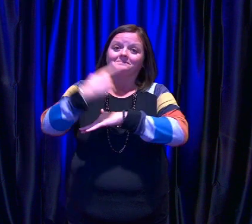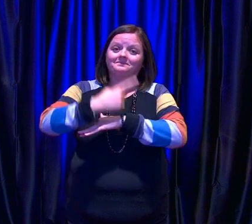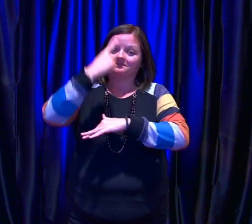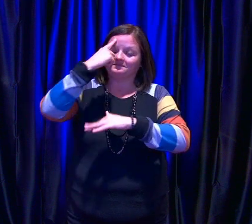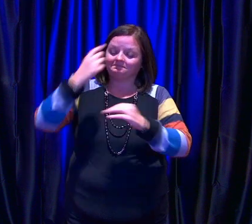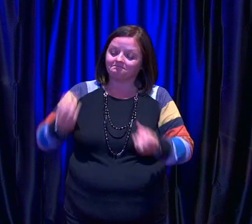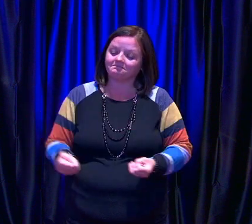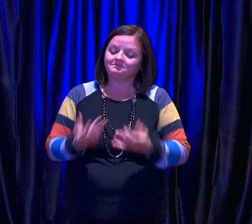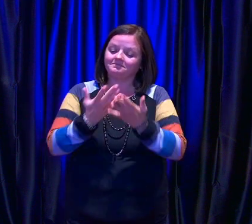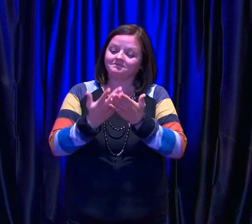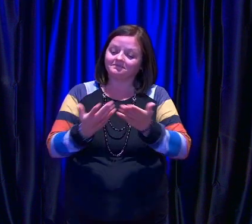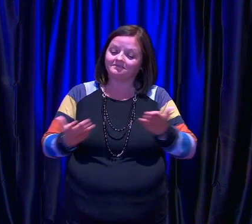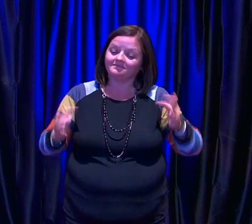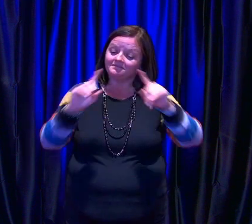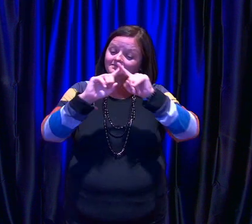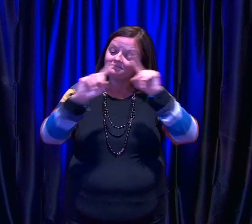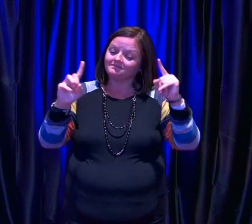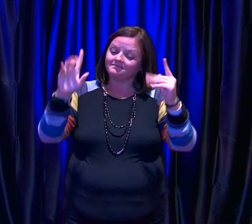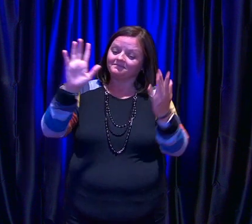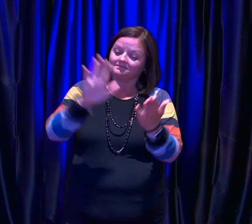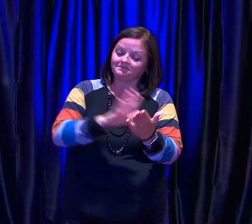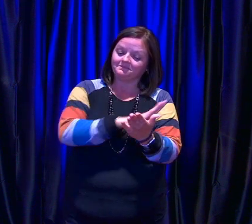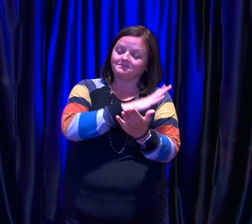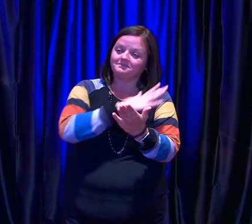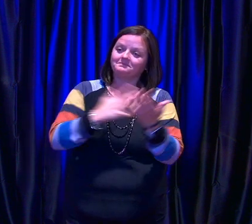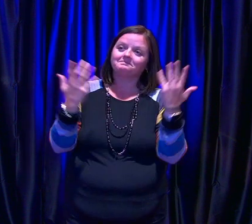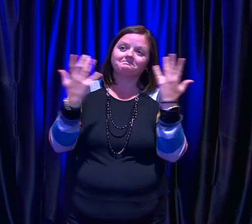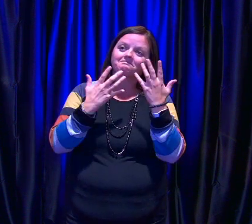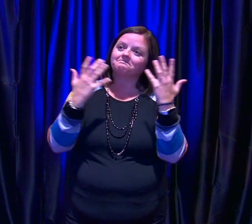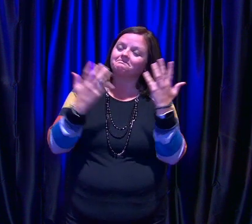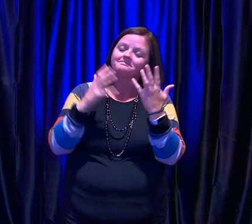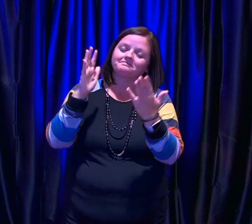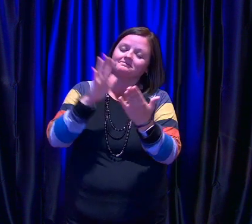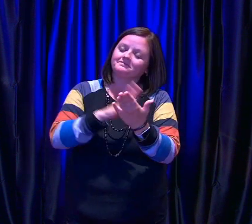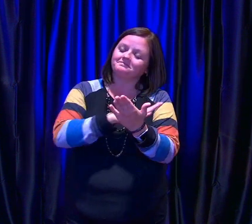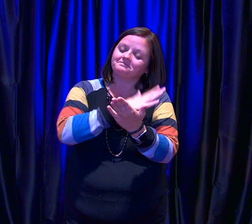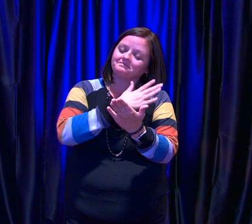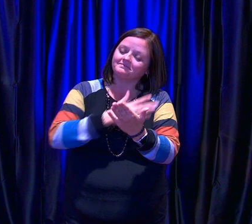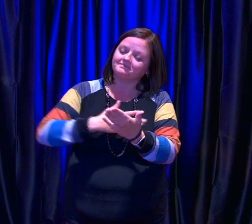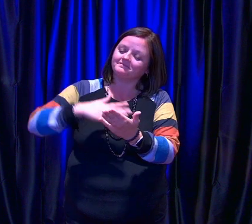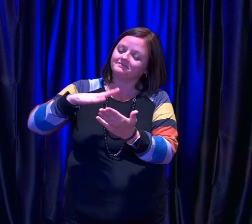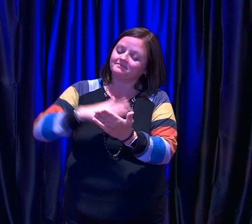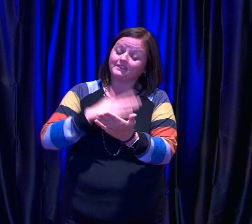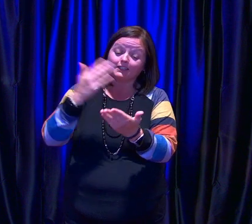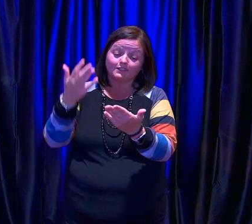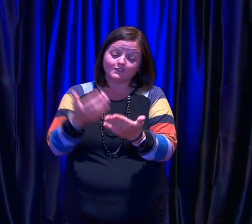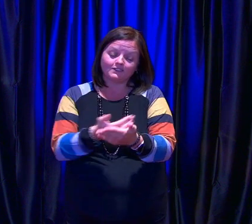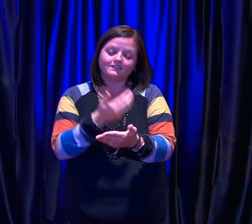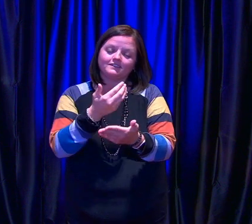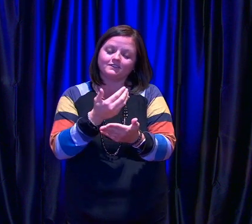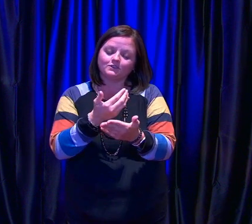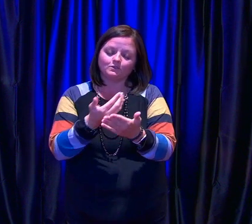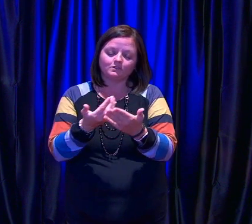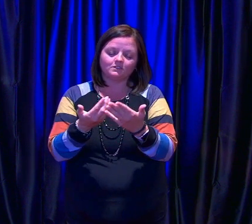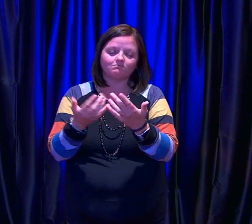that song what an amazing hymn that chorus that is newer combination